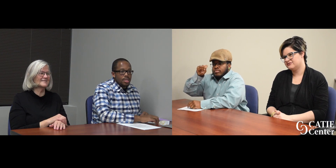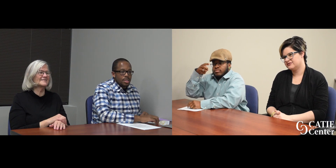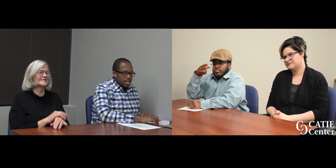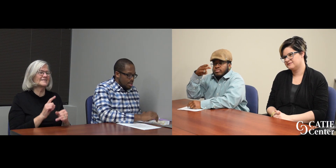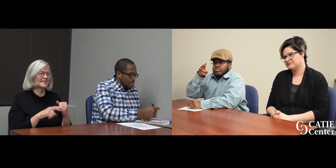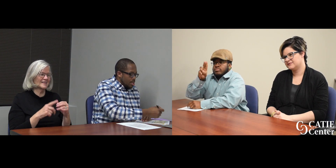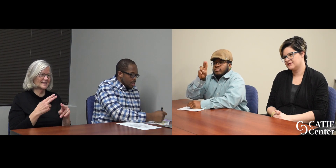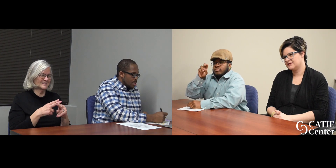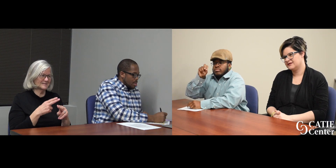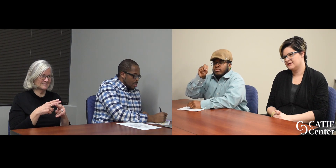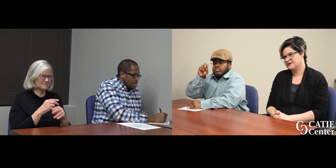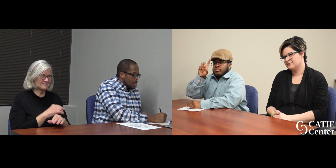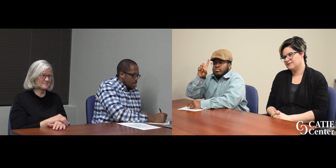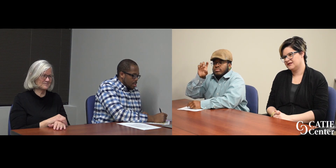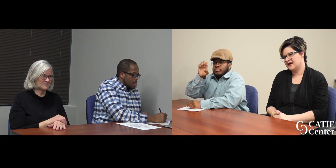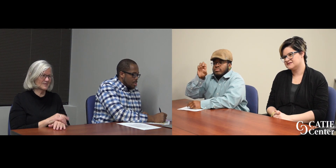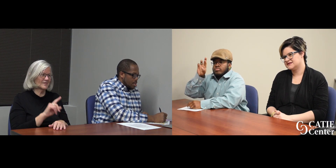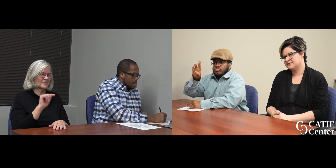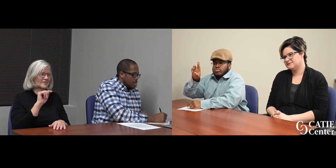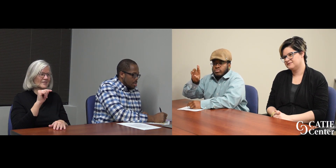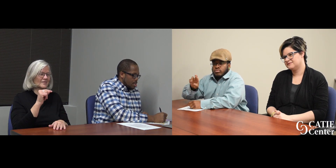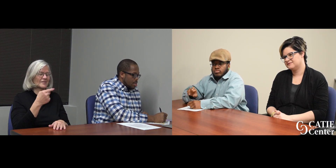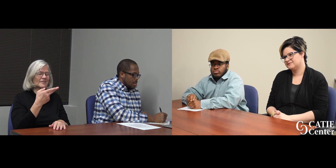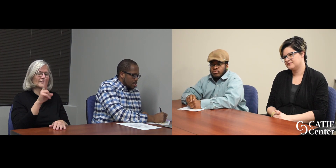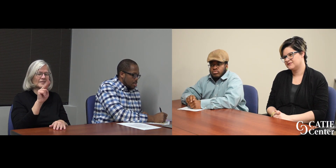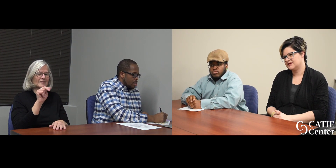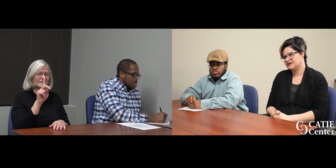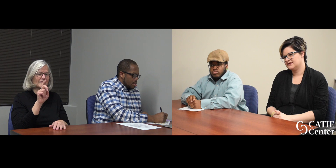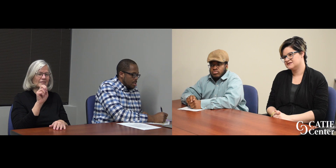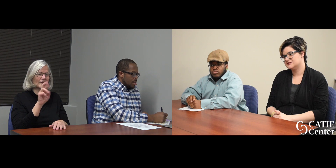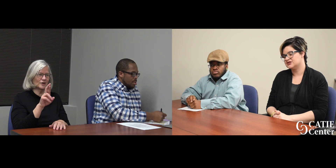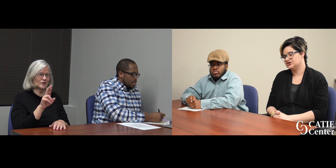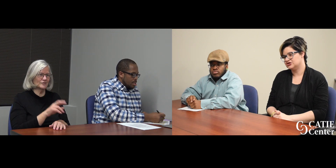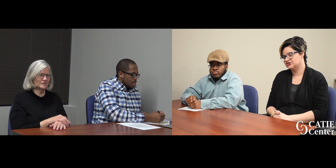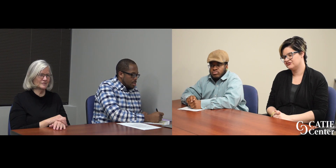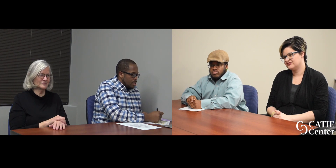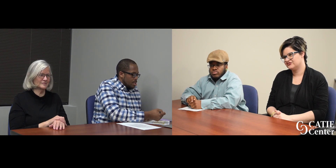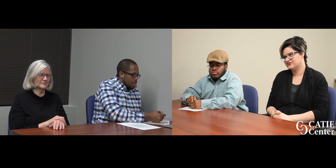My first name is Dave. My last name is Thunder.